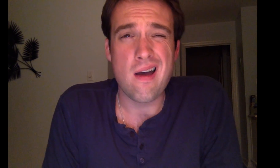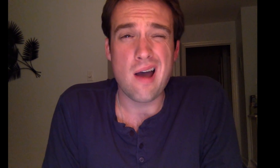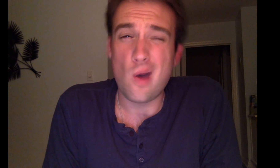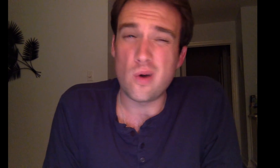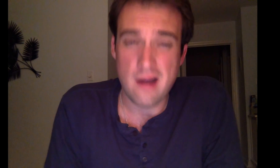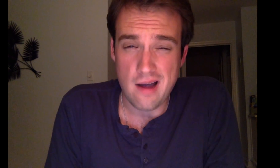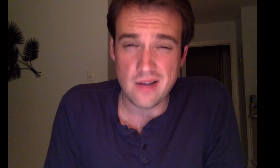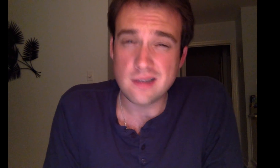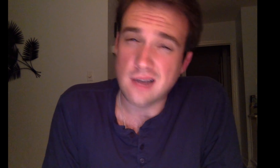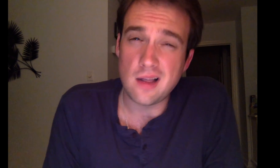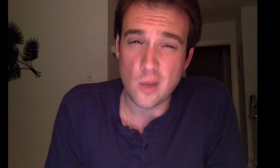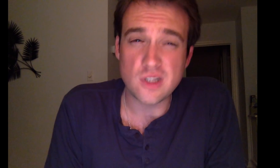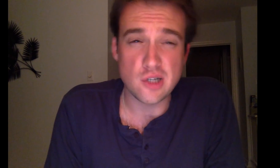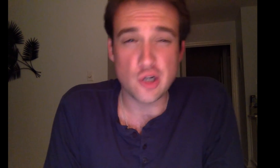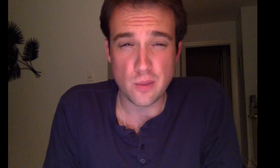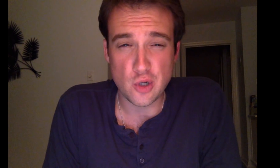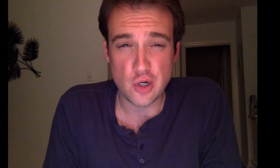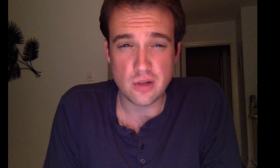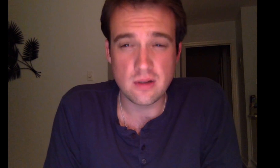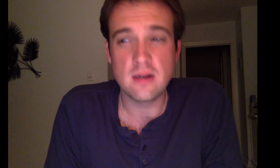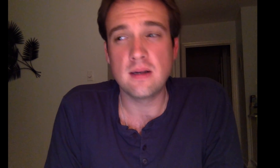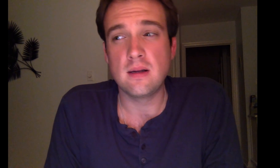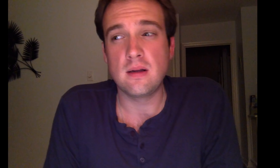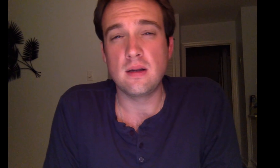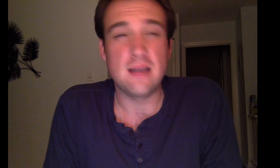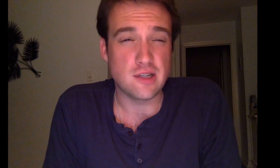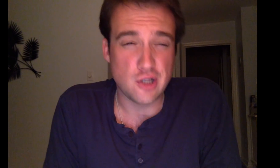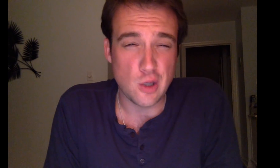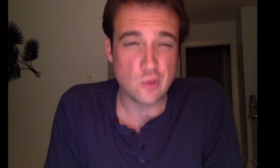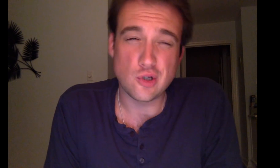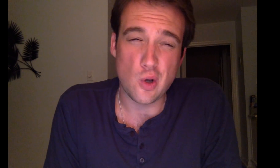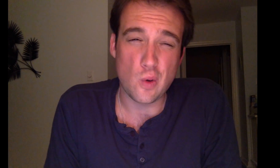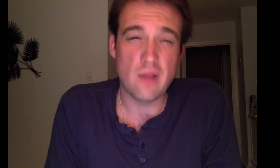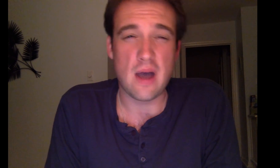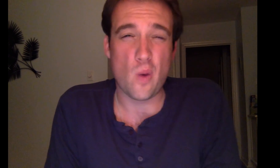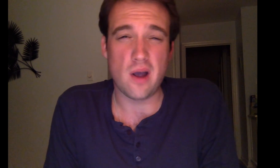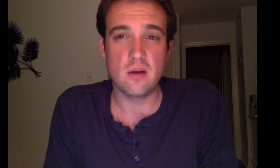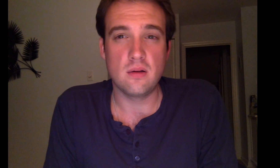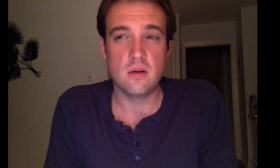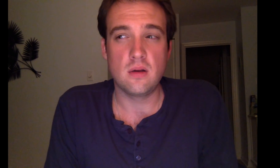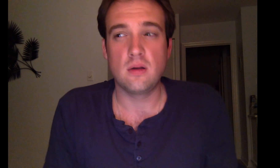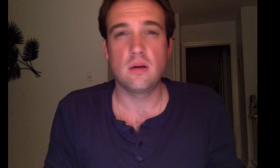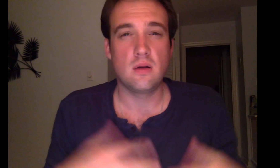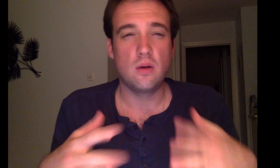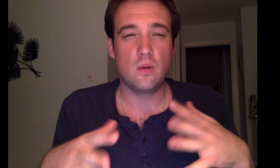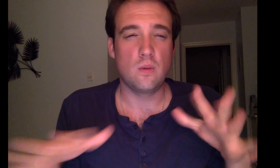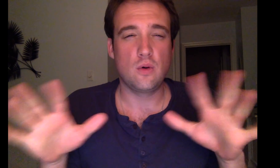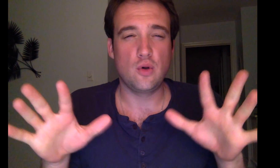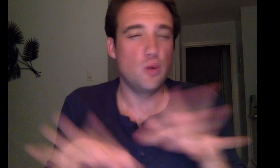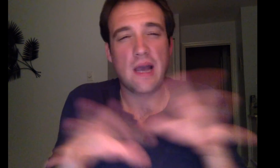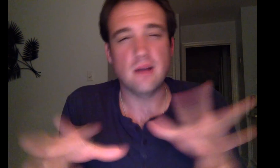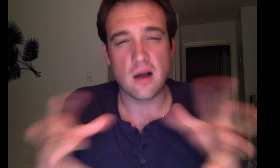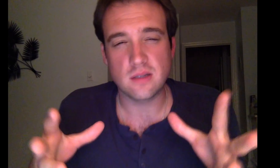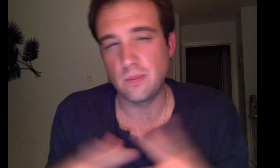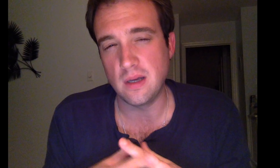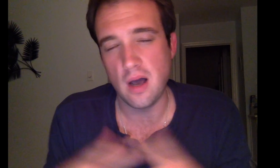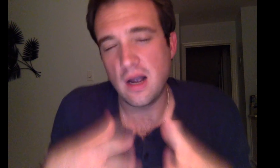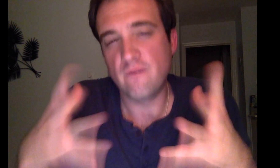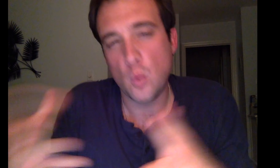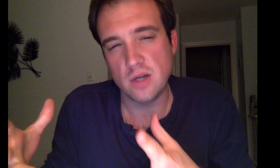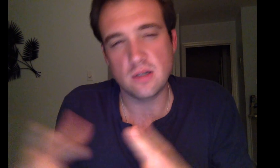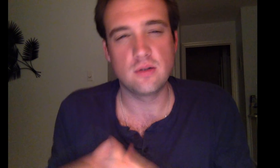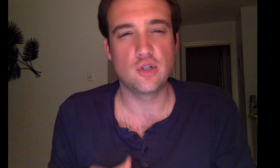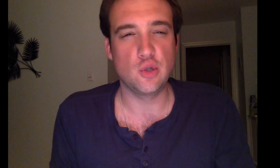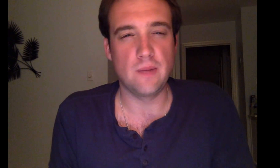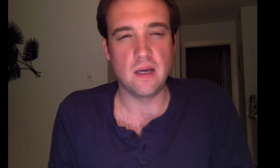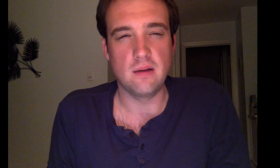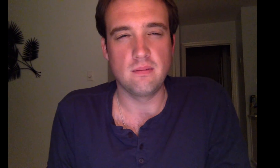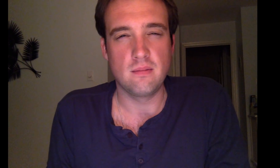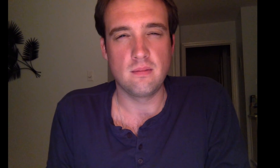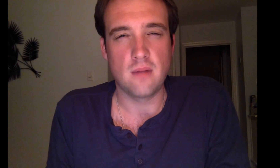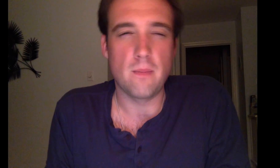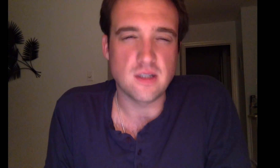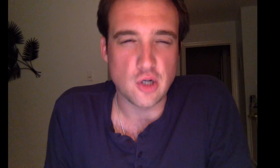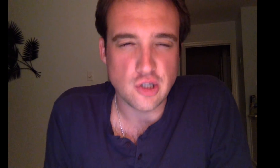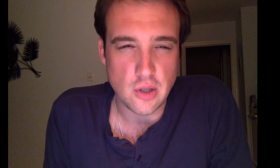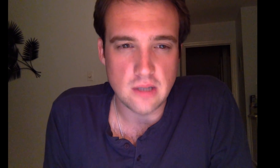I would have a sign language interpreter next to you, so that way you cannot afford to be misunderstood.